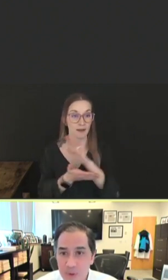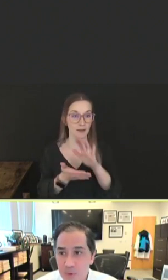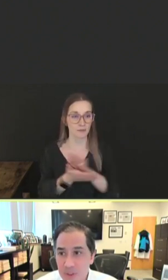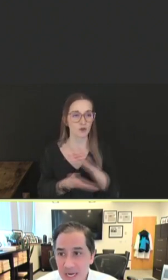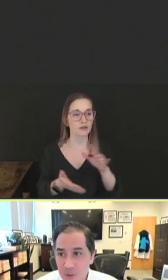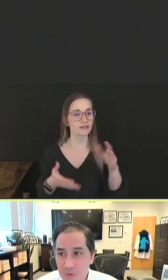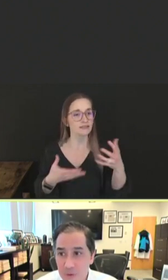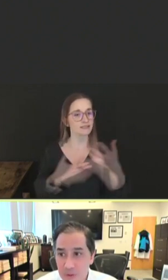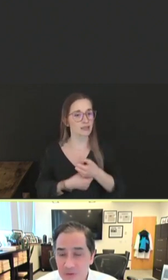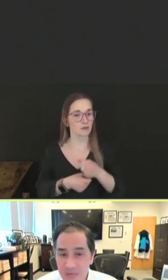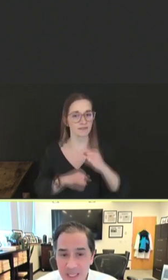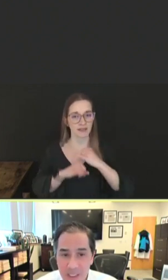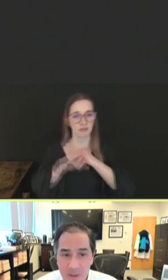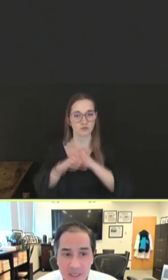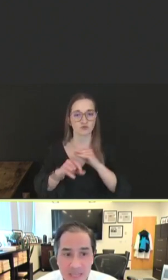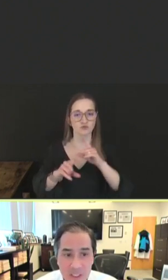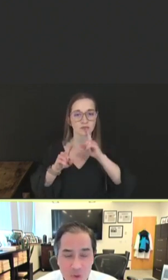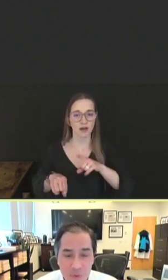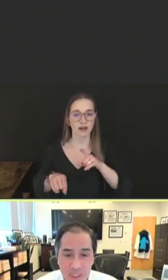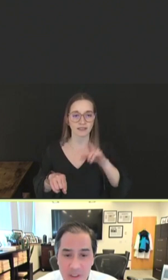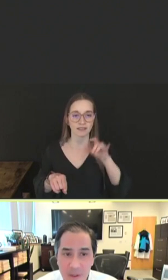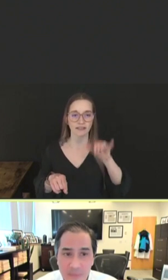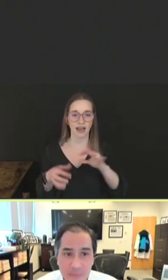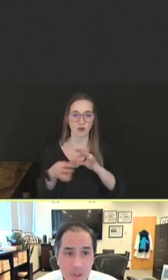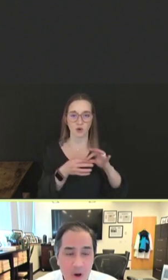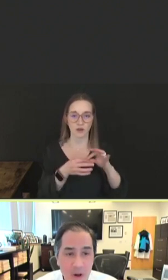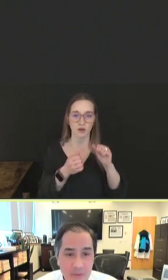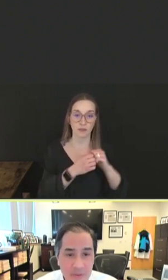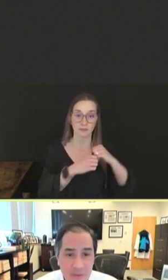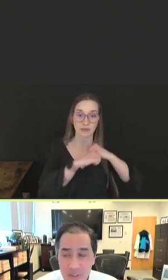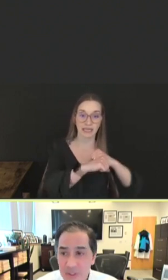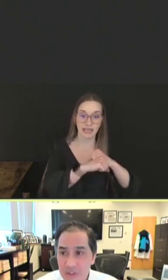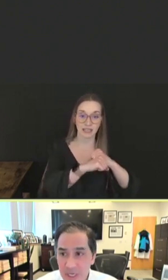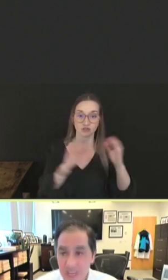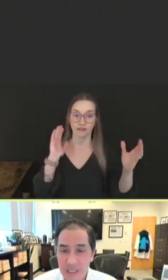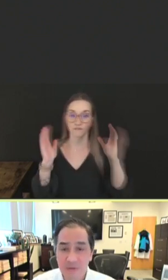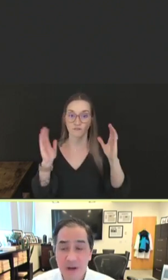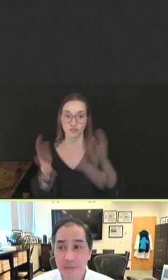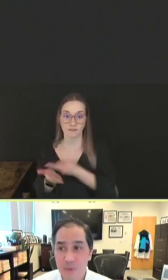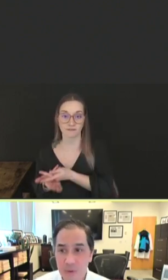with protection versus failure. That's shown here. On -- this is a study that showed 30